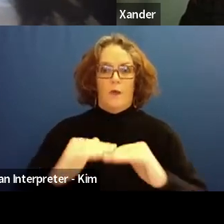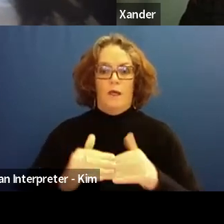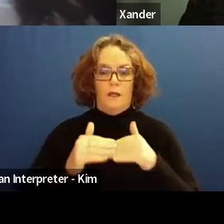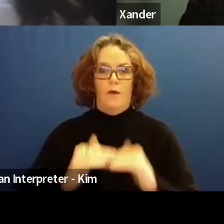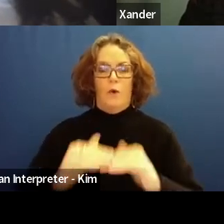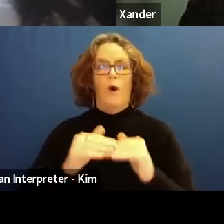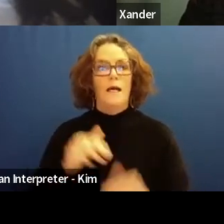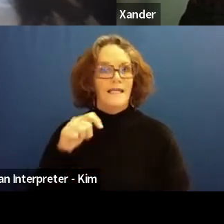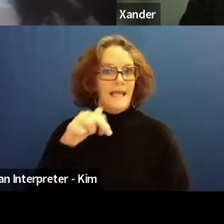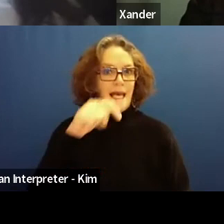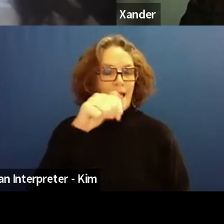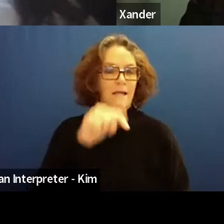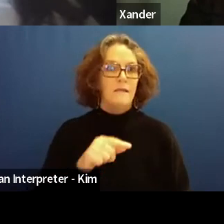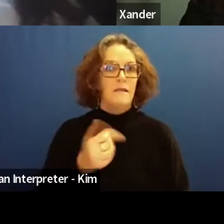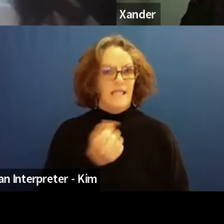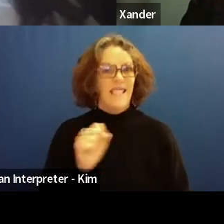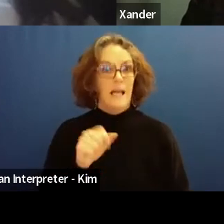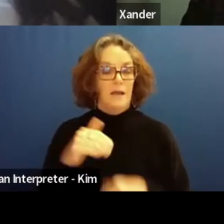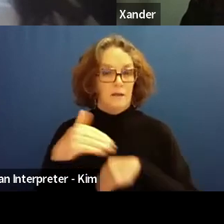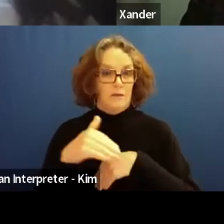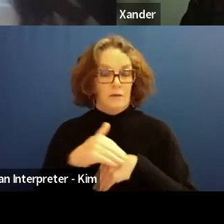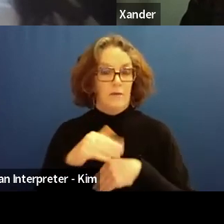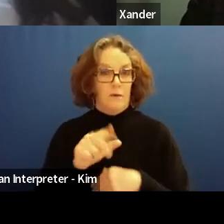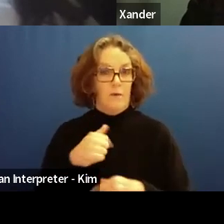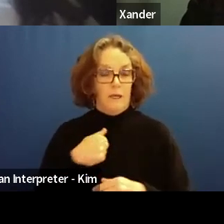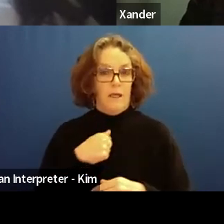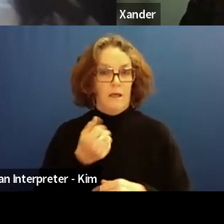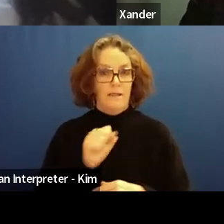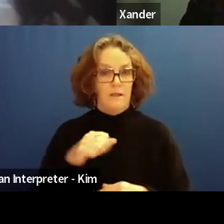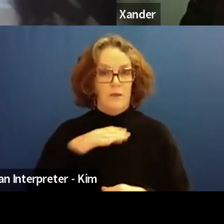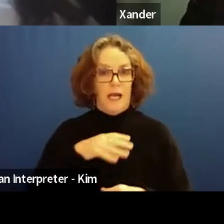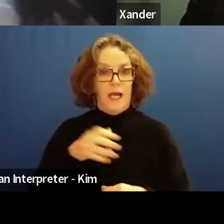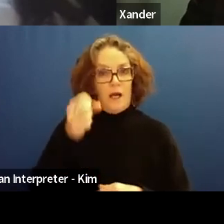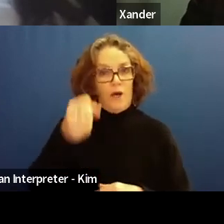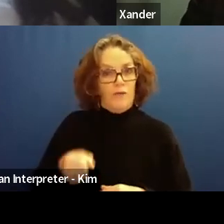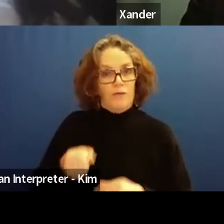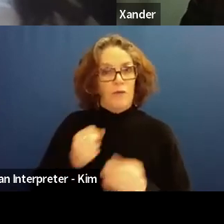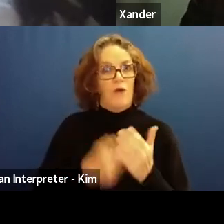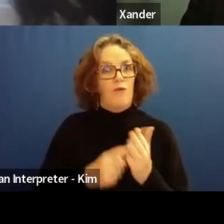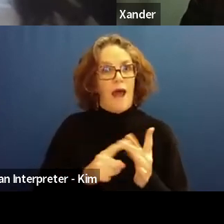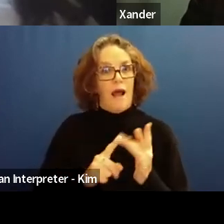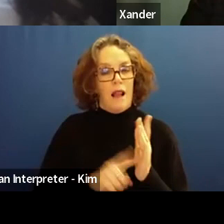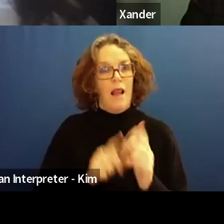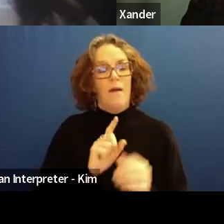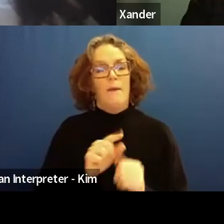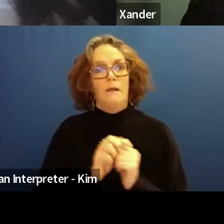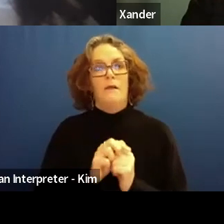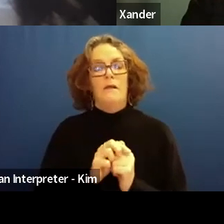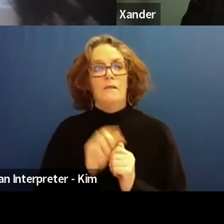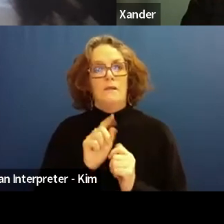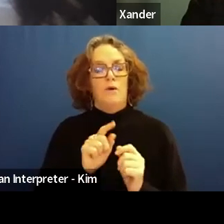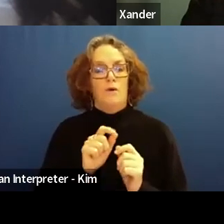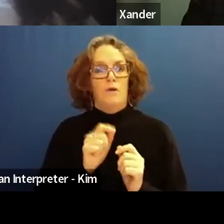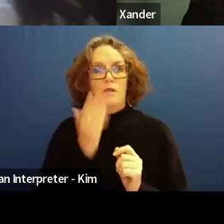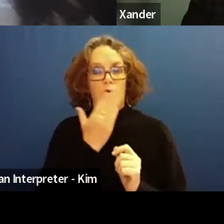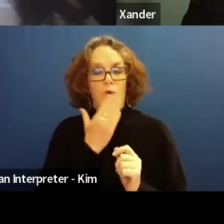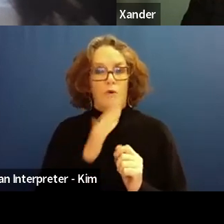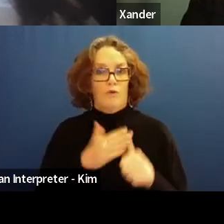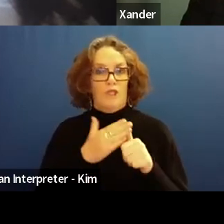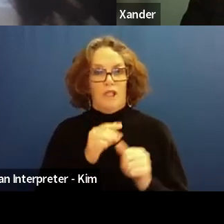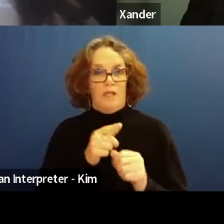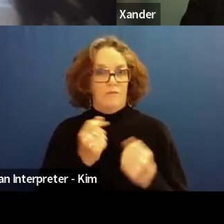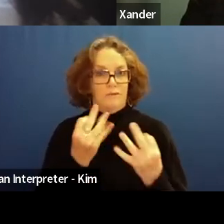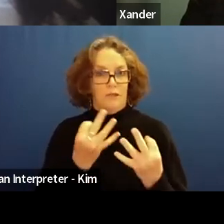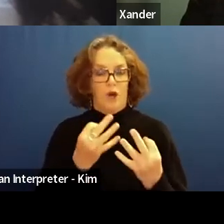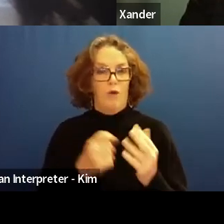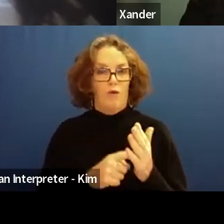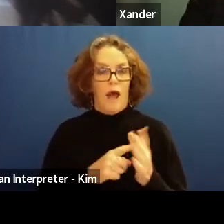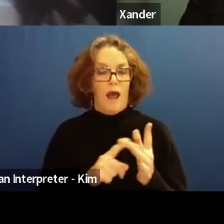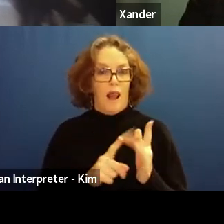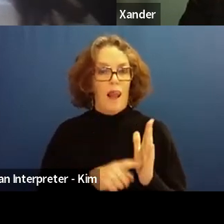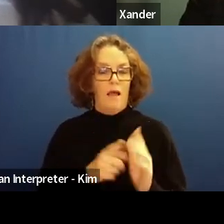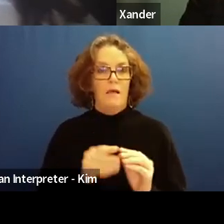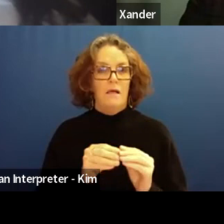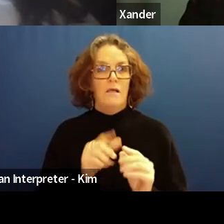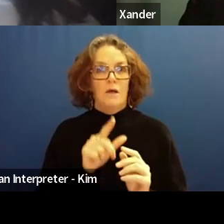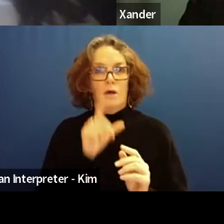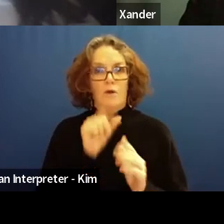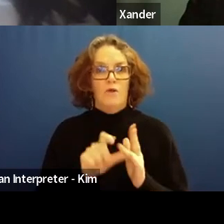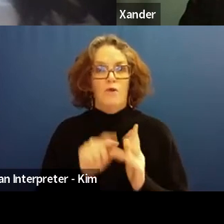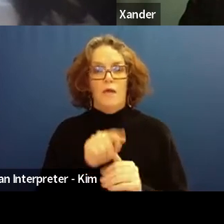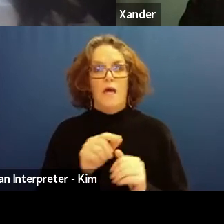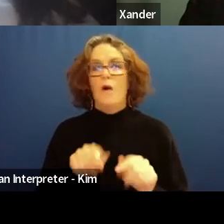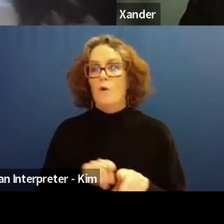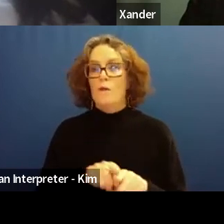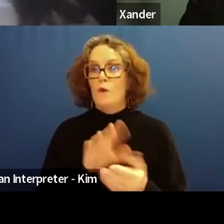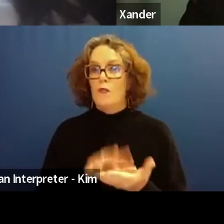So that was actually something that they had to adjust physically at the school there just wasn't adequate railing that I could use, and there was also another student in a wheelchair part time that had come the year after me.